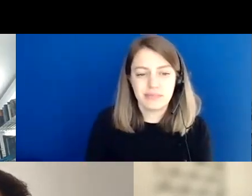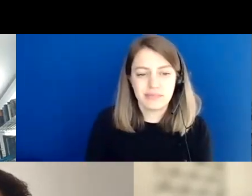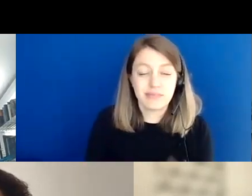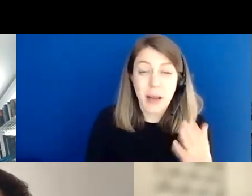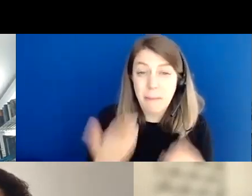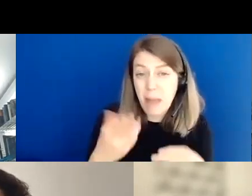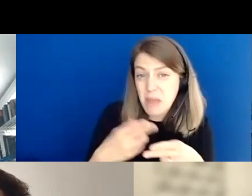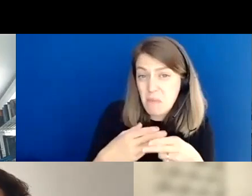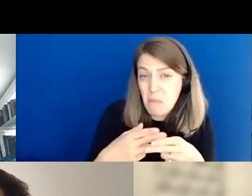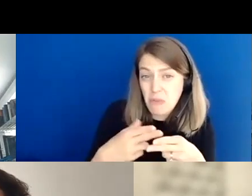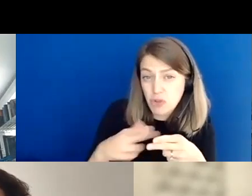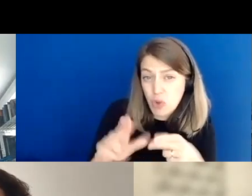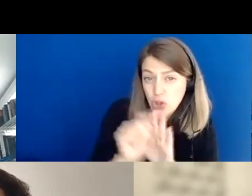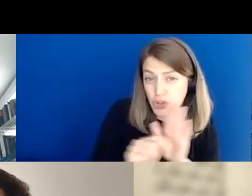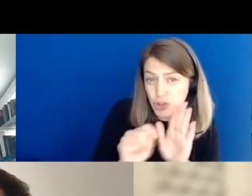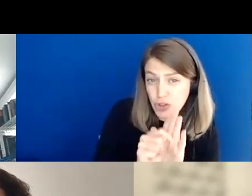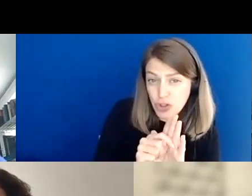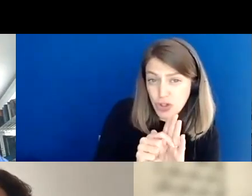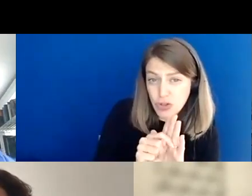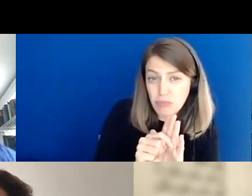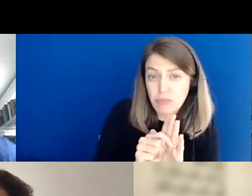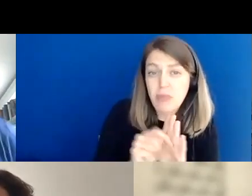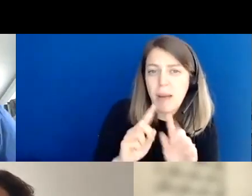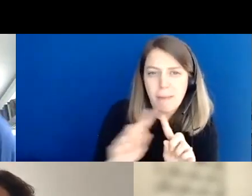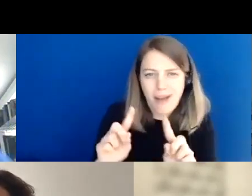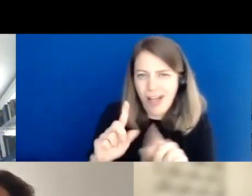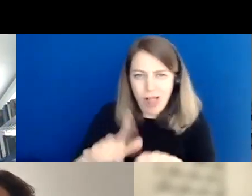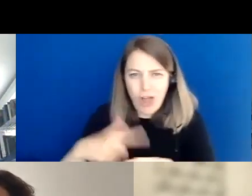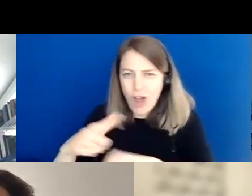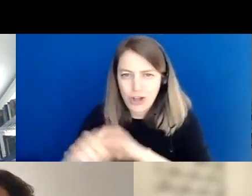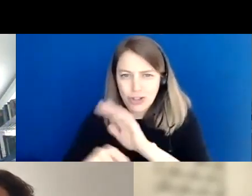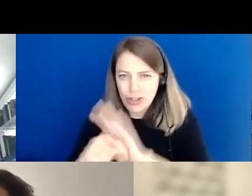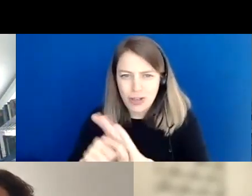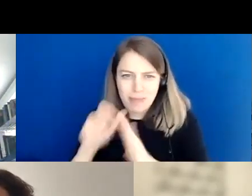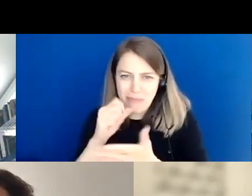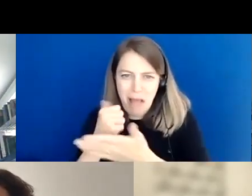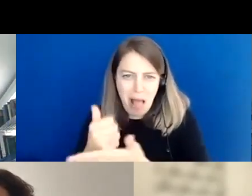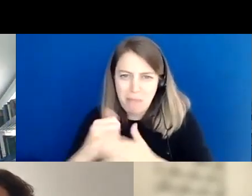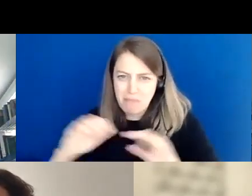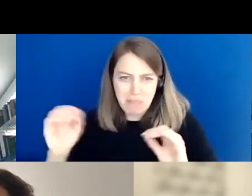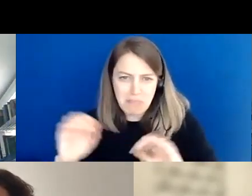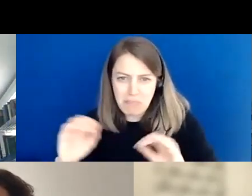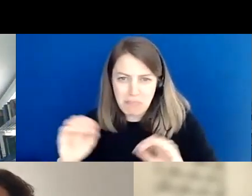but on a long-term basis it really did very little. Putting all of that together,